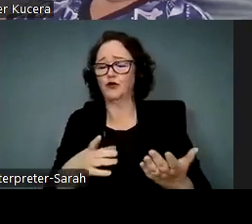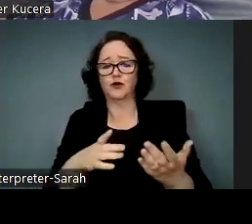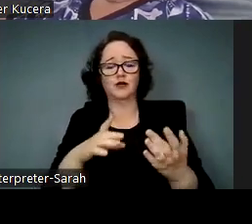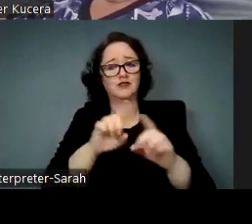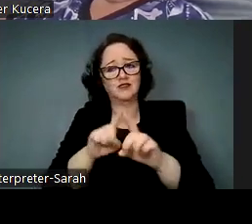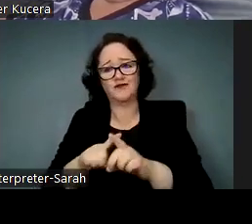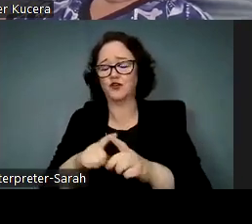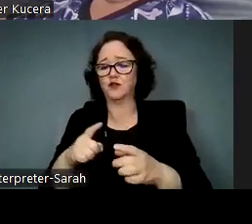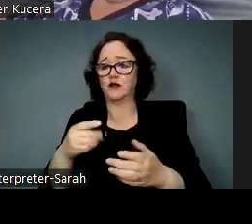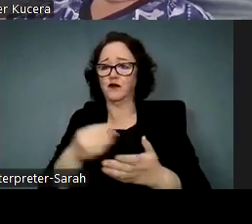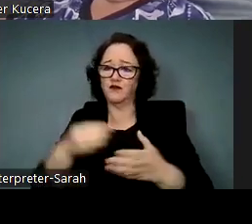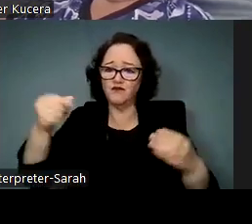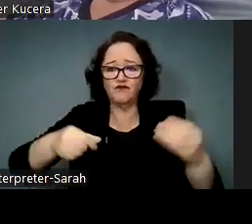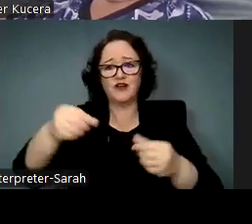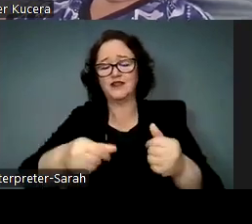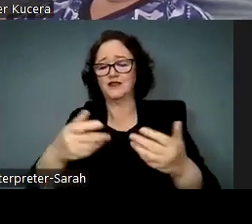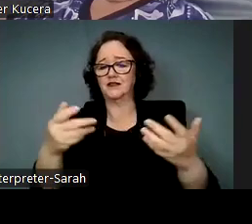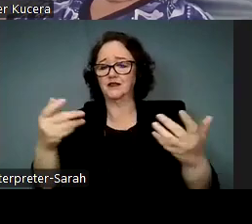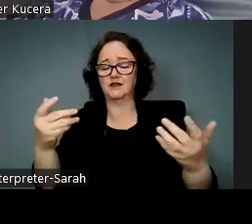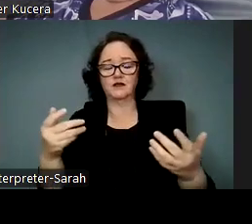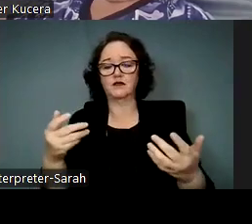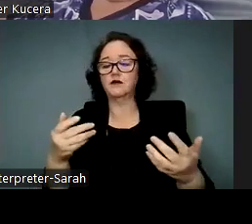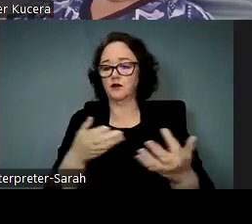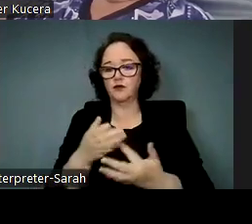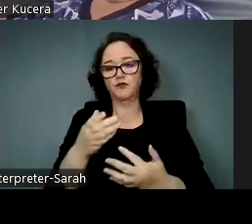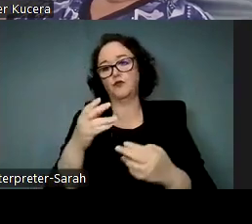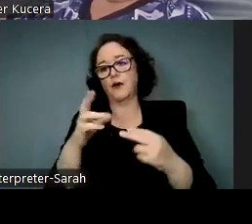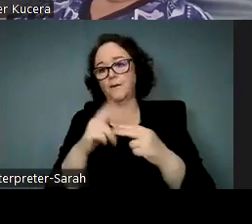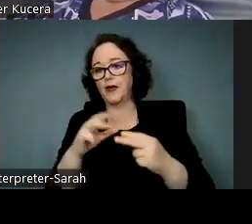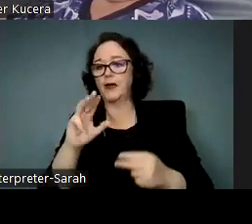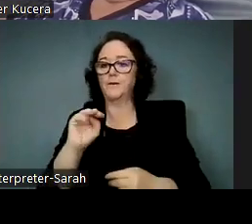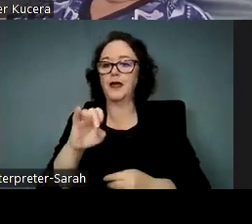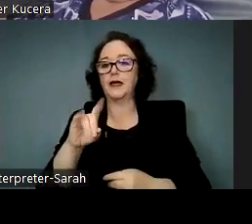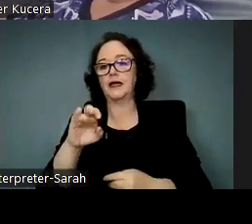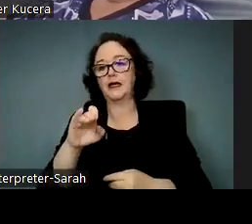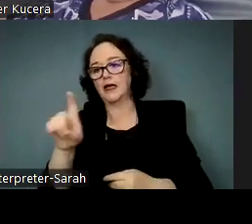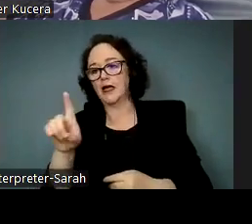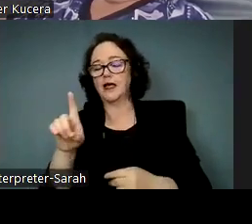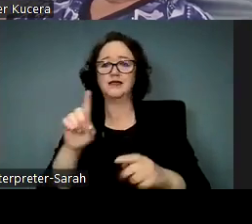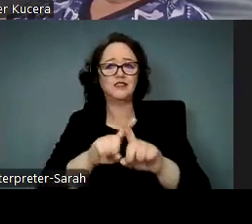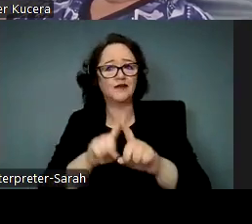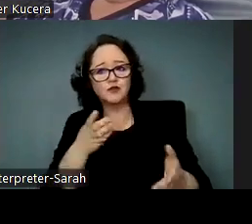funded―predominantly through the Department of Medicaid―all the different services they offer, it's really hard to keep it all